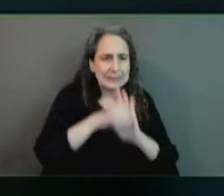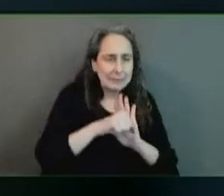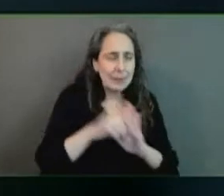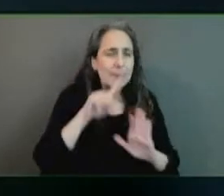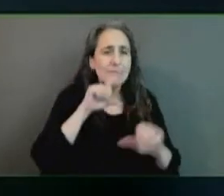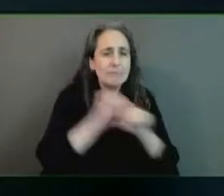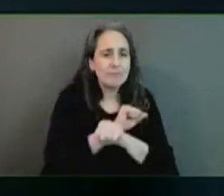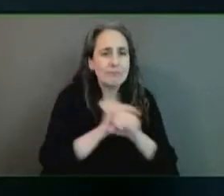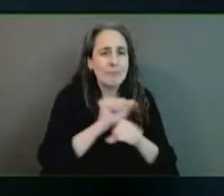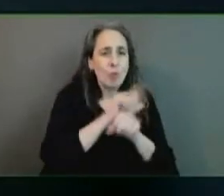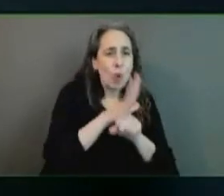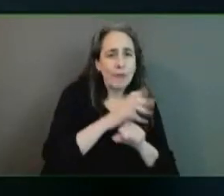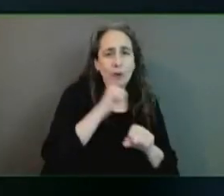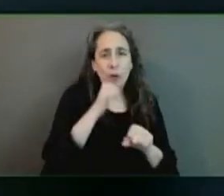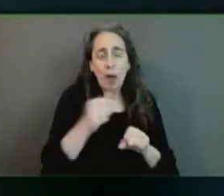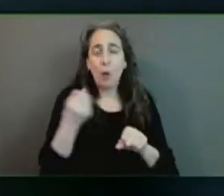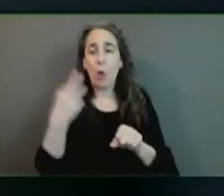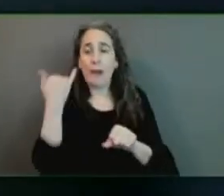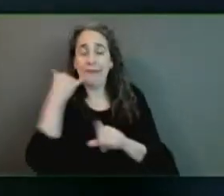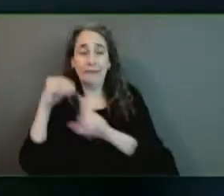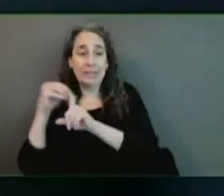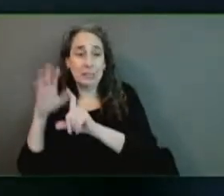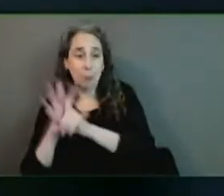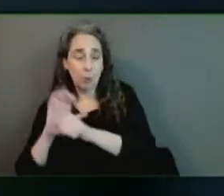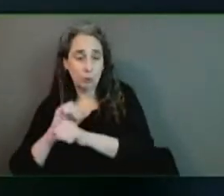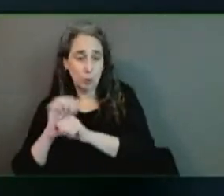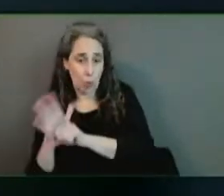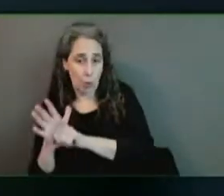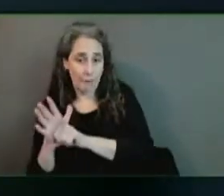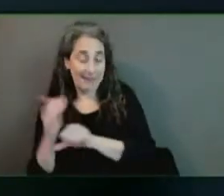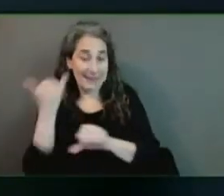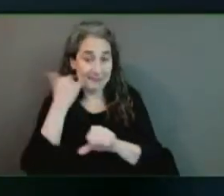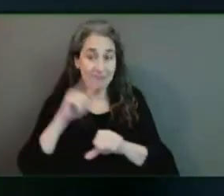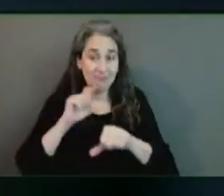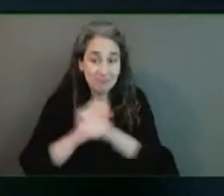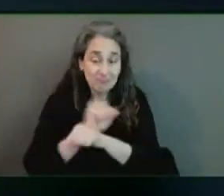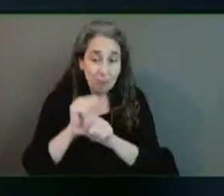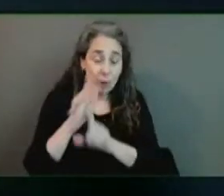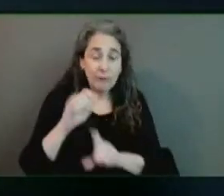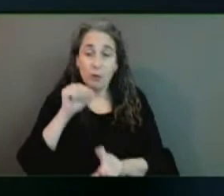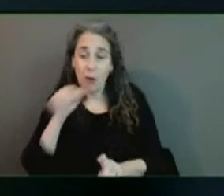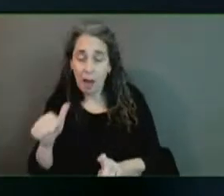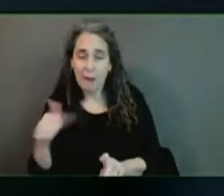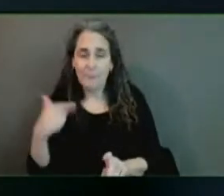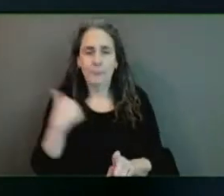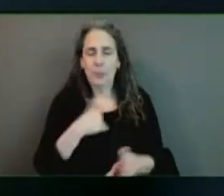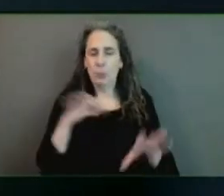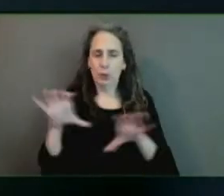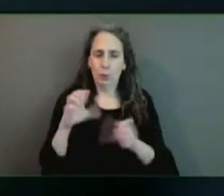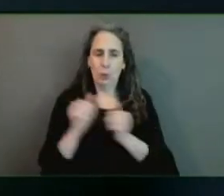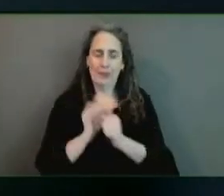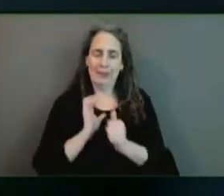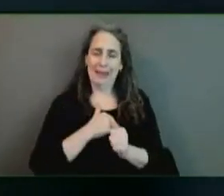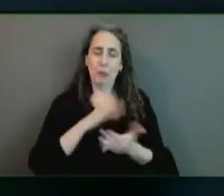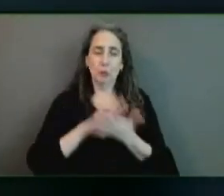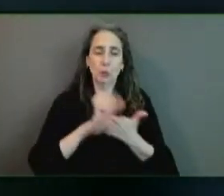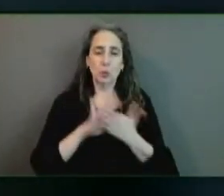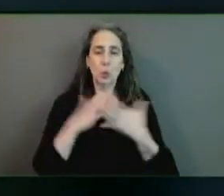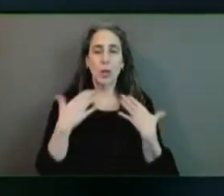individuals horror symptomatic. Um if that is covid or not, and if they've been exposed if that